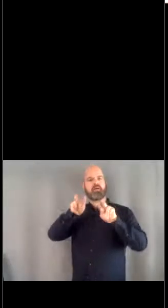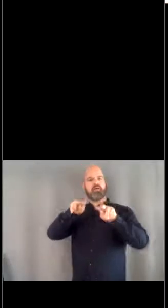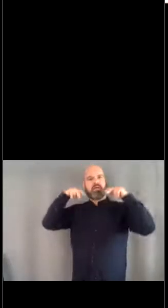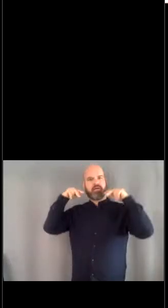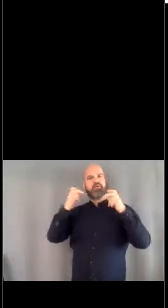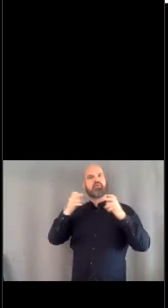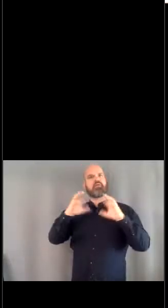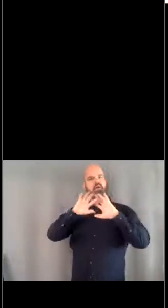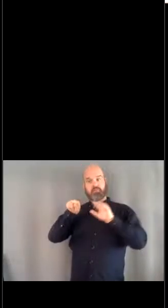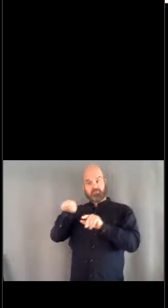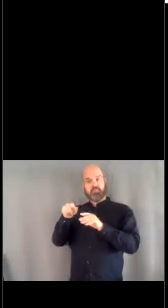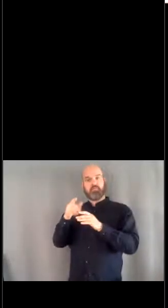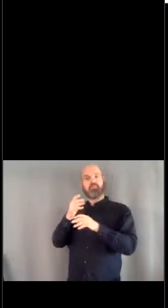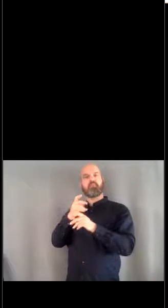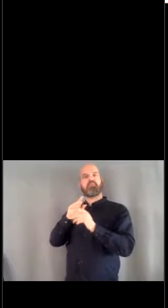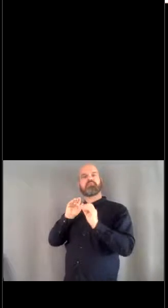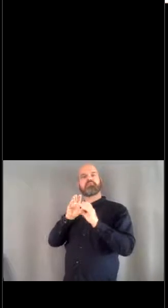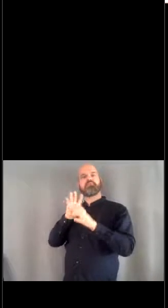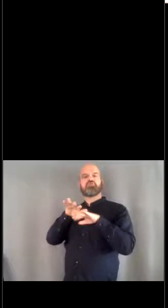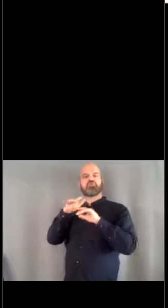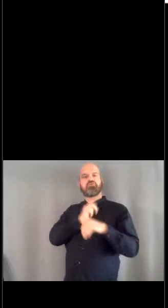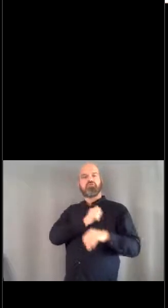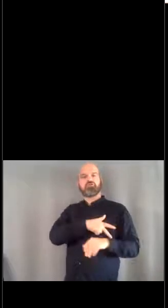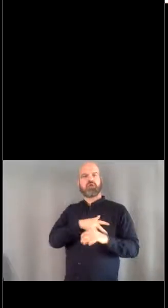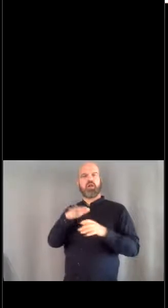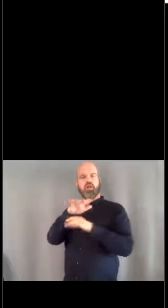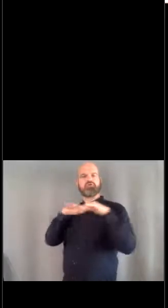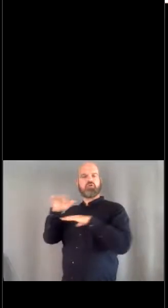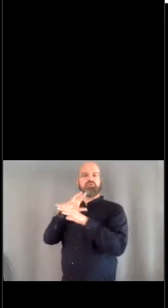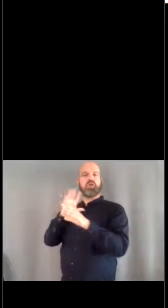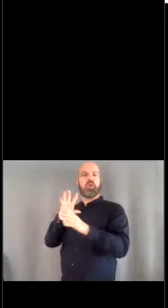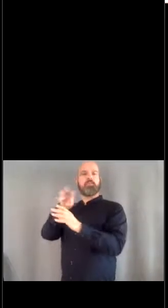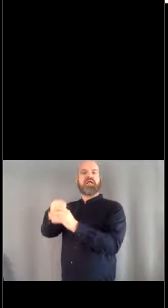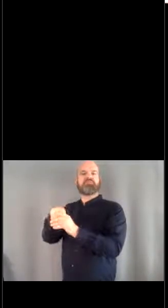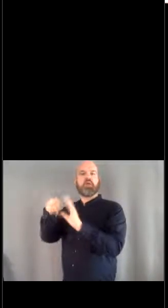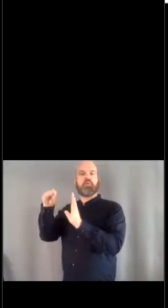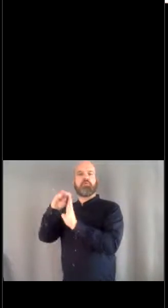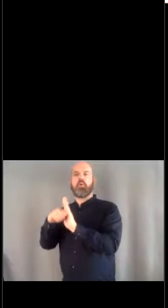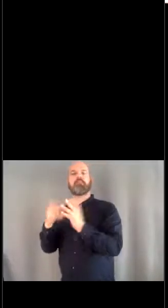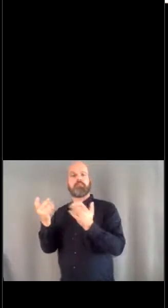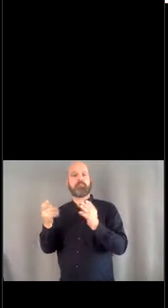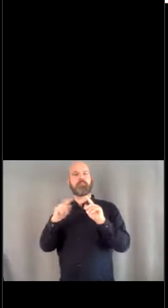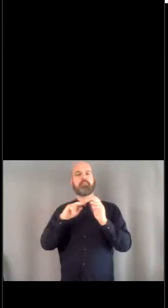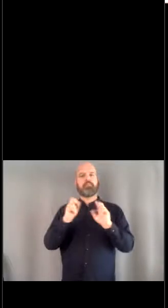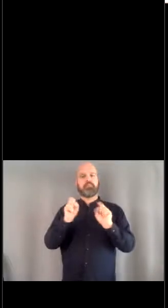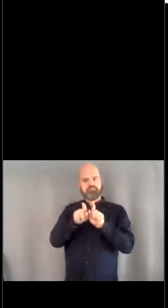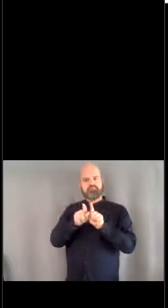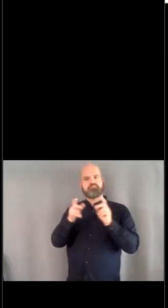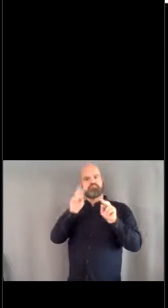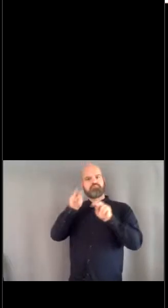and that society has a responsibility to make sure that people receive that level of support